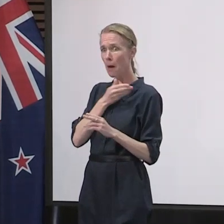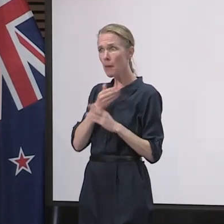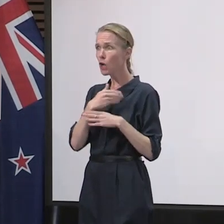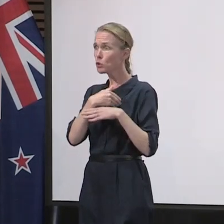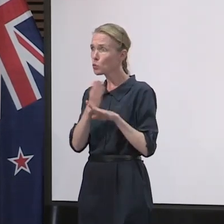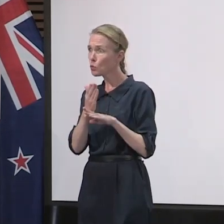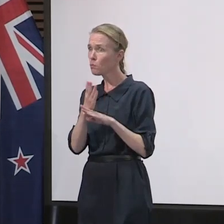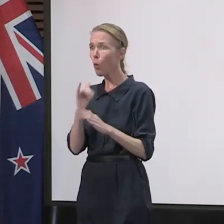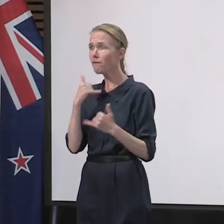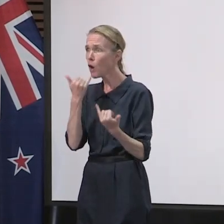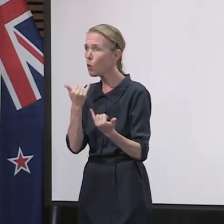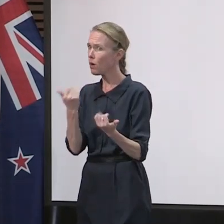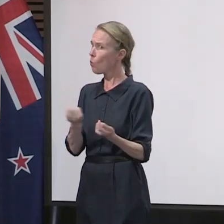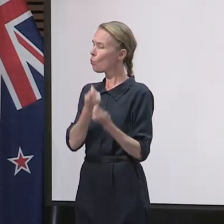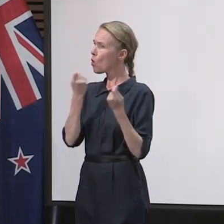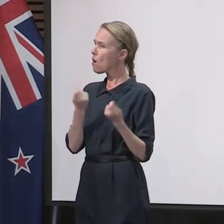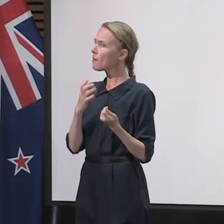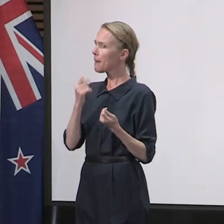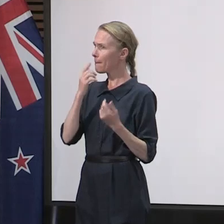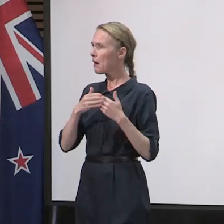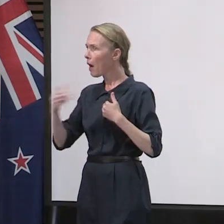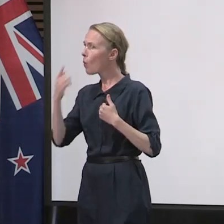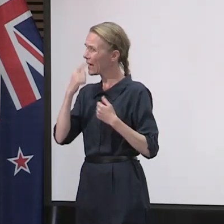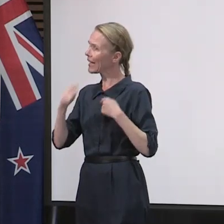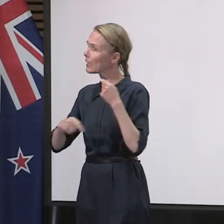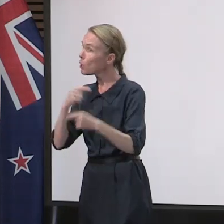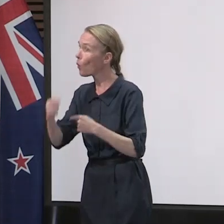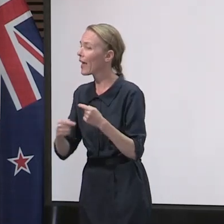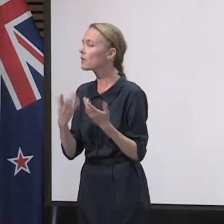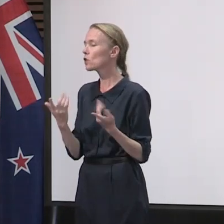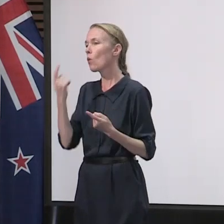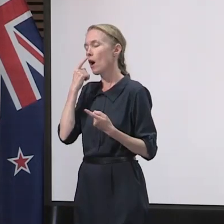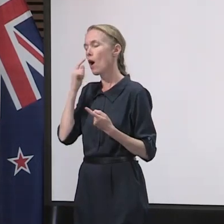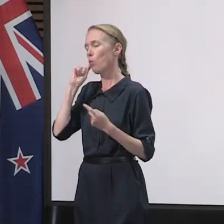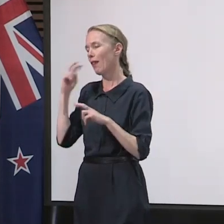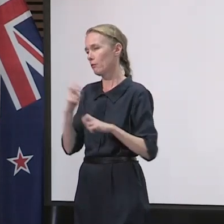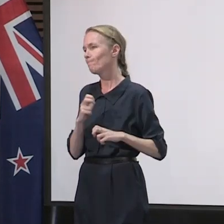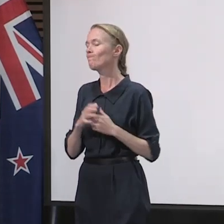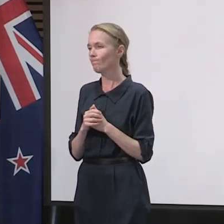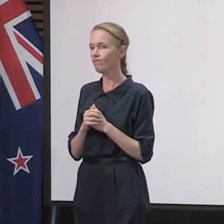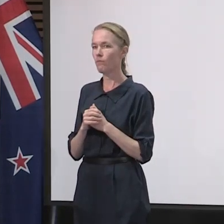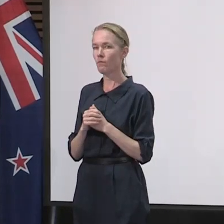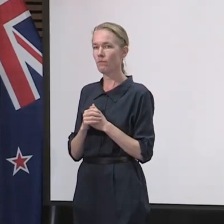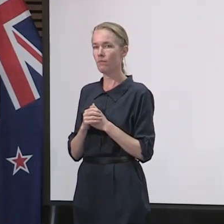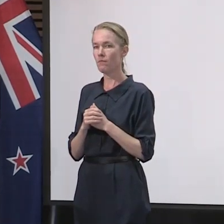Where we're putting effort into capturing those, locking